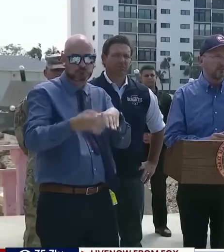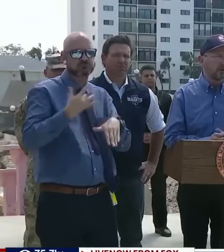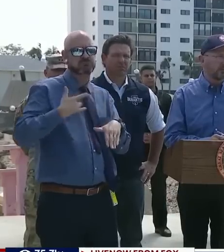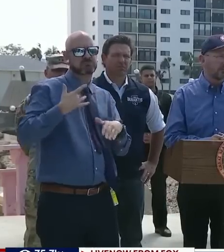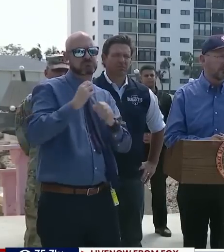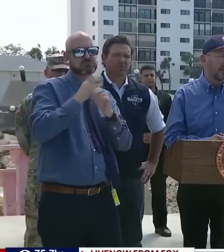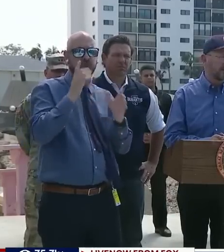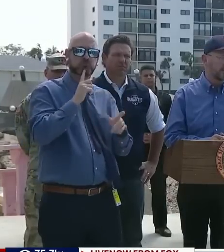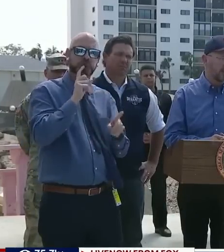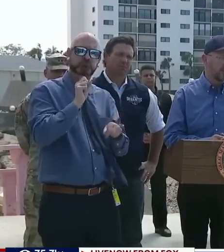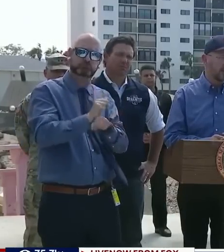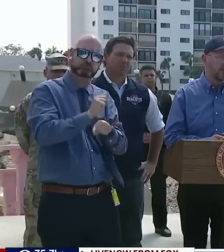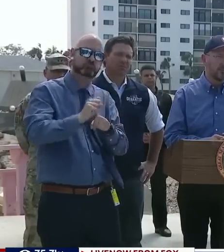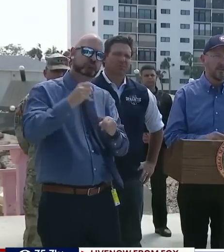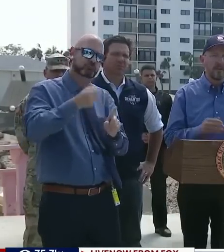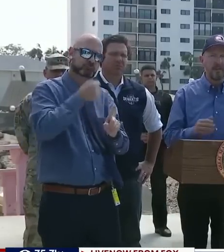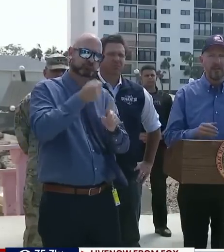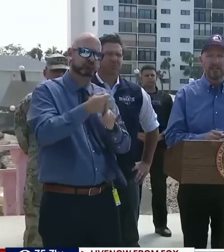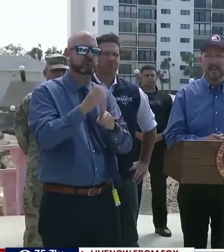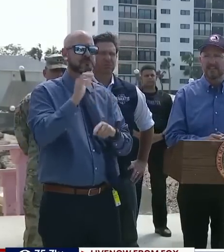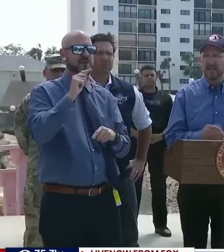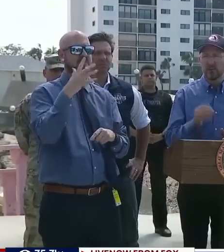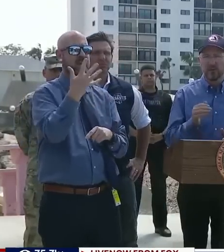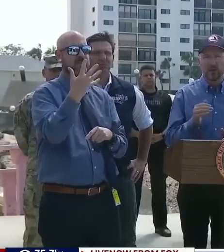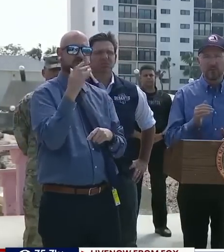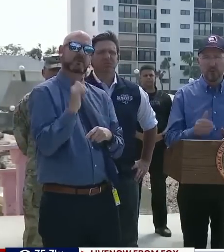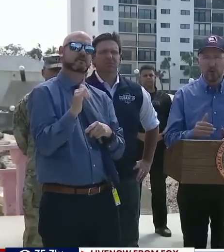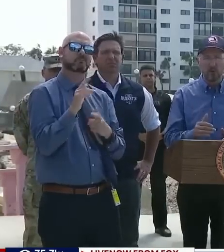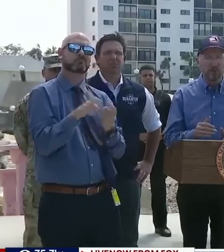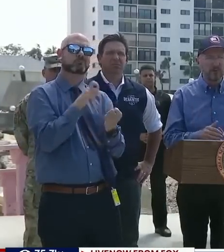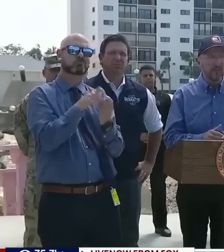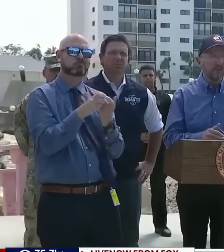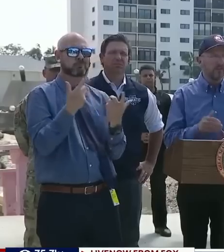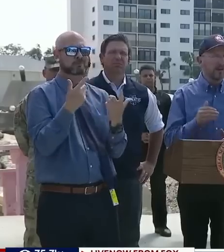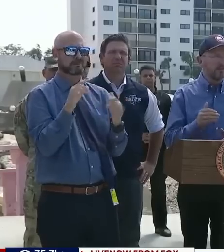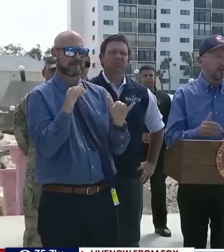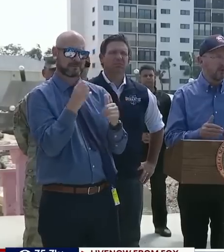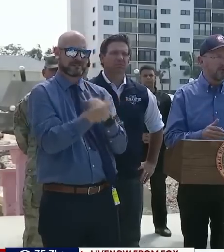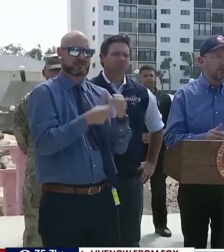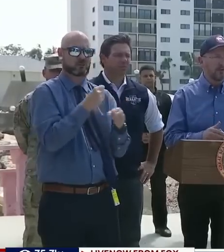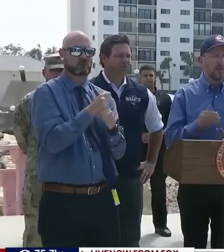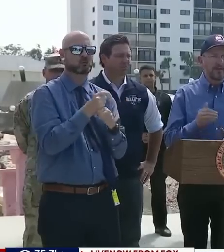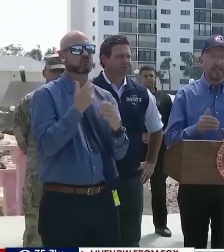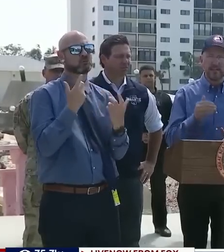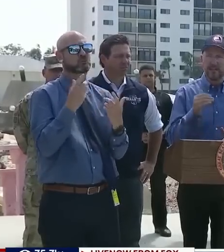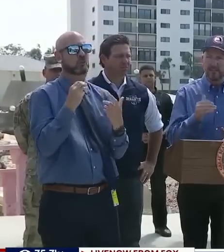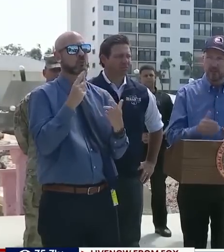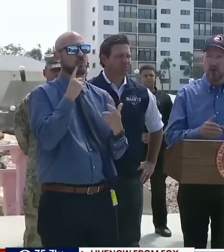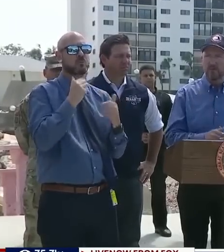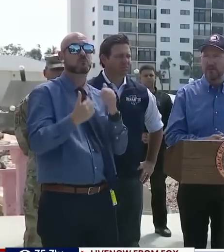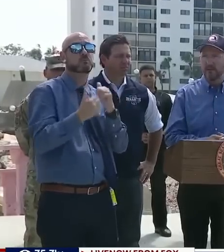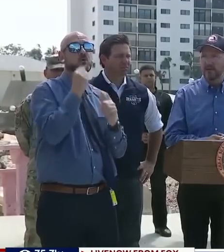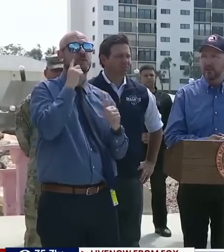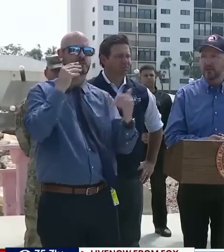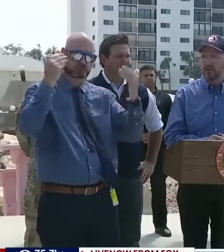They predicted a tropical storm. landfall and we all know that. that was a category 5 on a potential